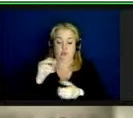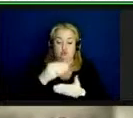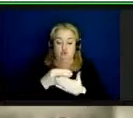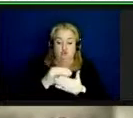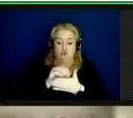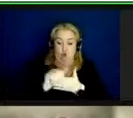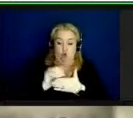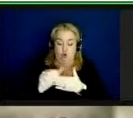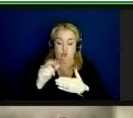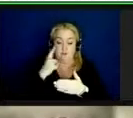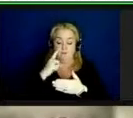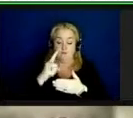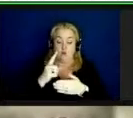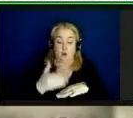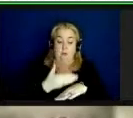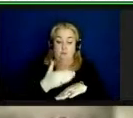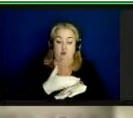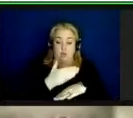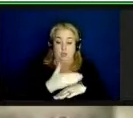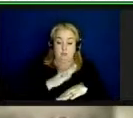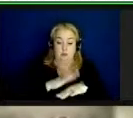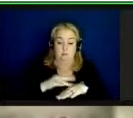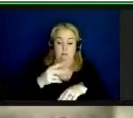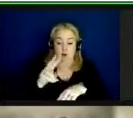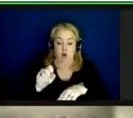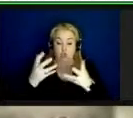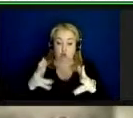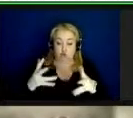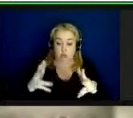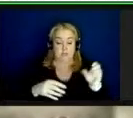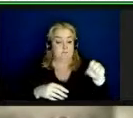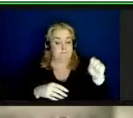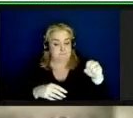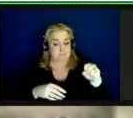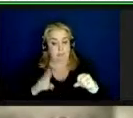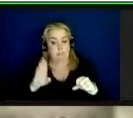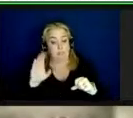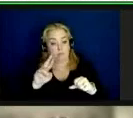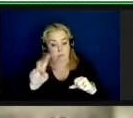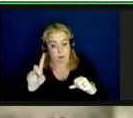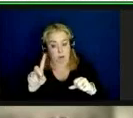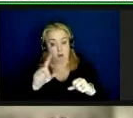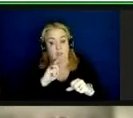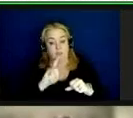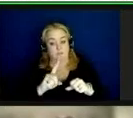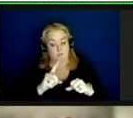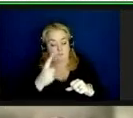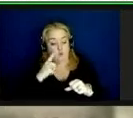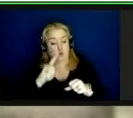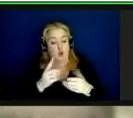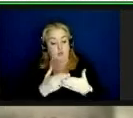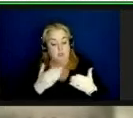THEY SAY TO US? WHAT DID WE JUST APPROVE A THREE HUNDRED BILLION DOLLAR INFRASTRUCTURE BOND MEASURE